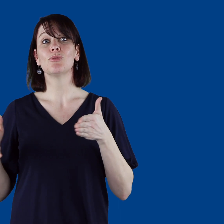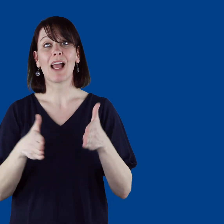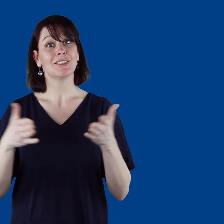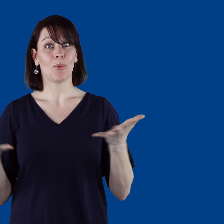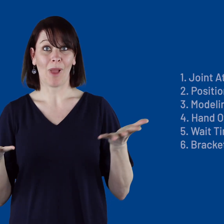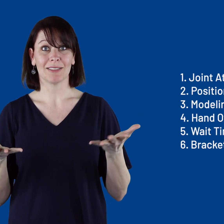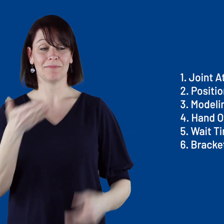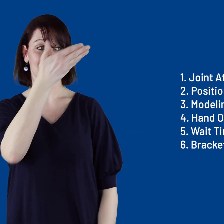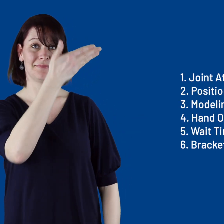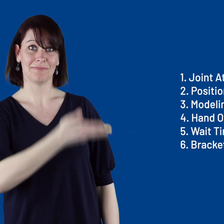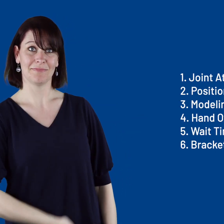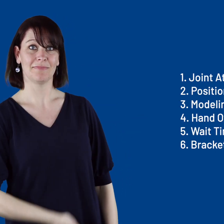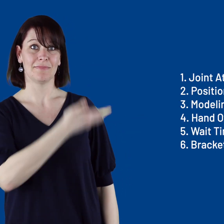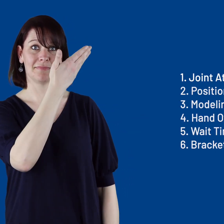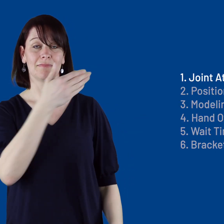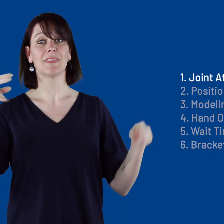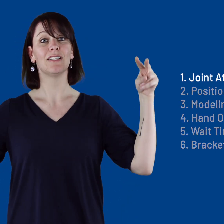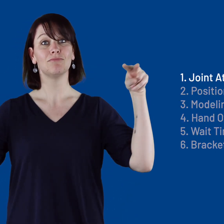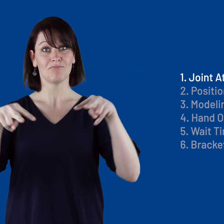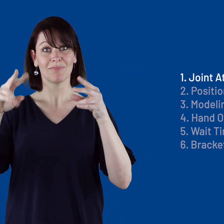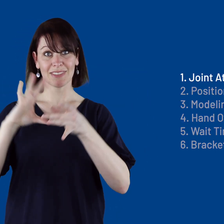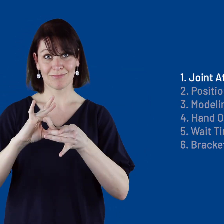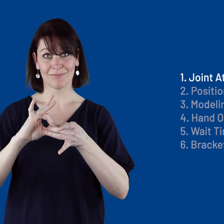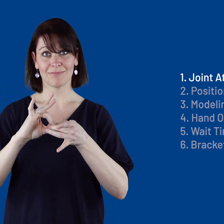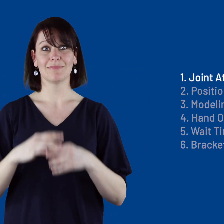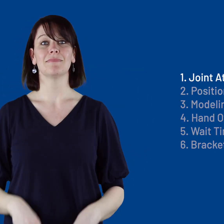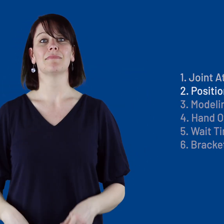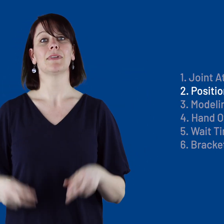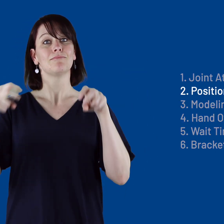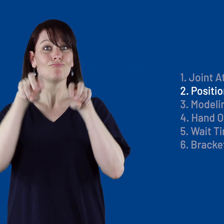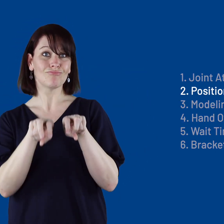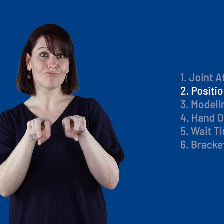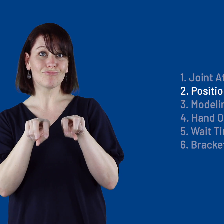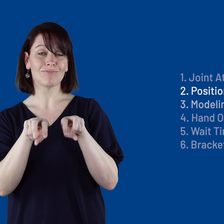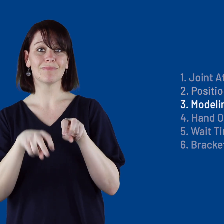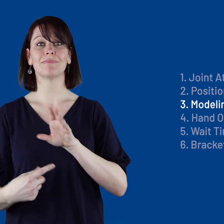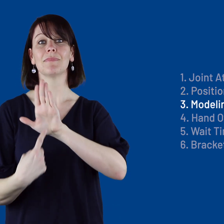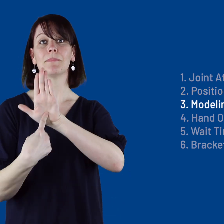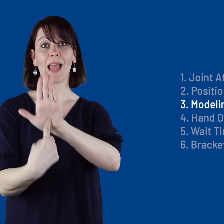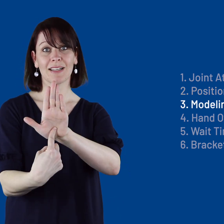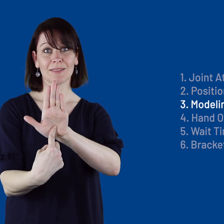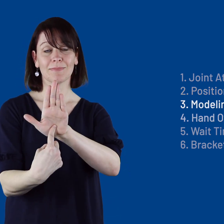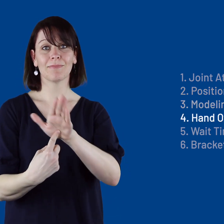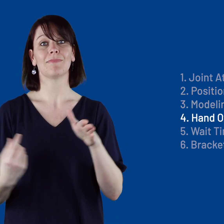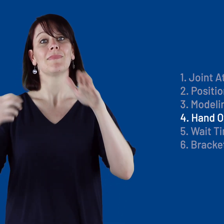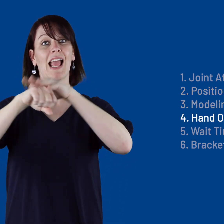The six strategies that we'll discuss are: joint attention, positioning, modeling, hand over hand,